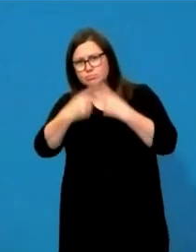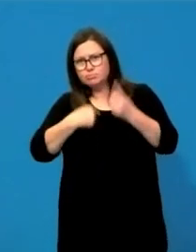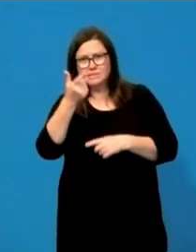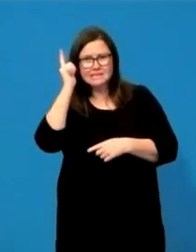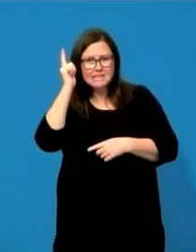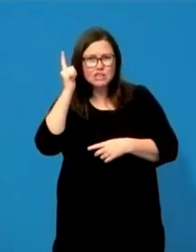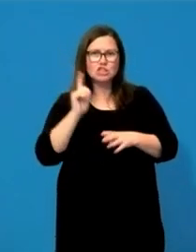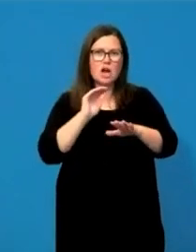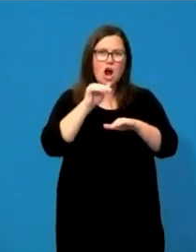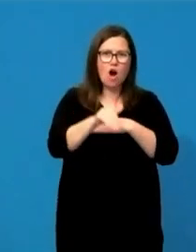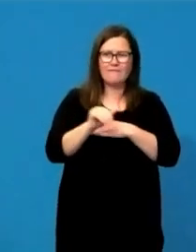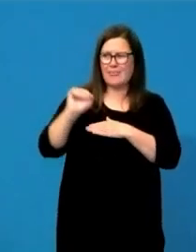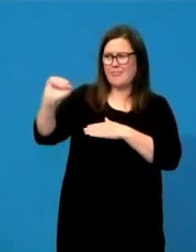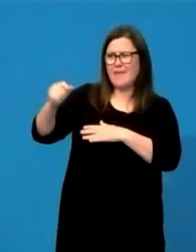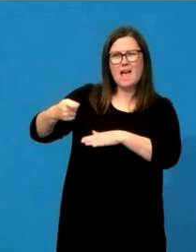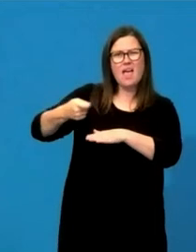techniques to help with my oldest son's education.